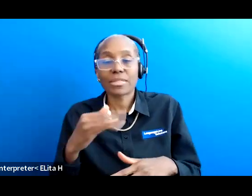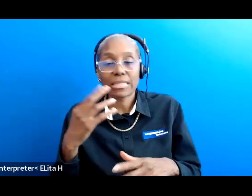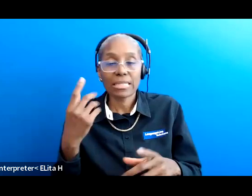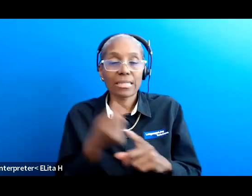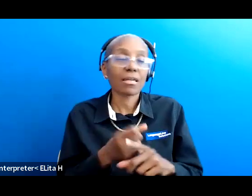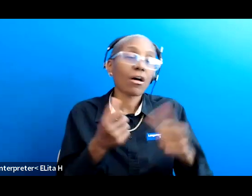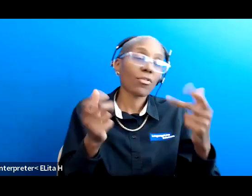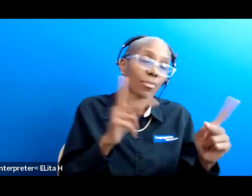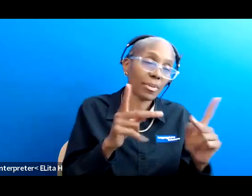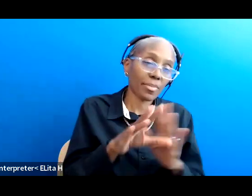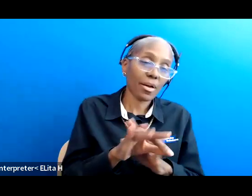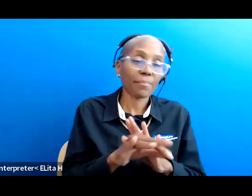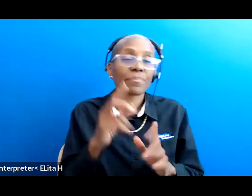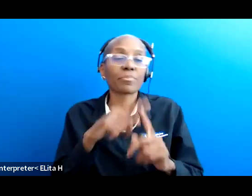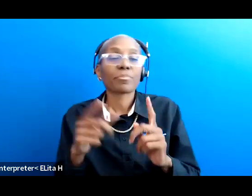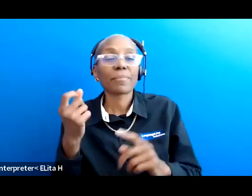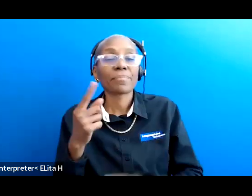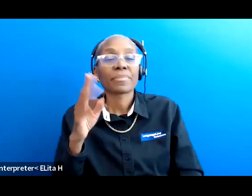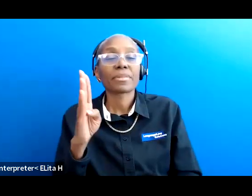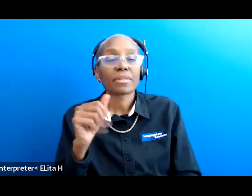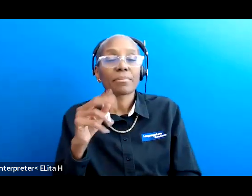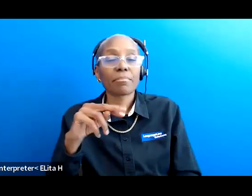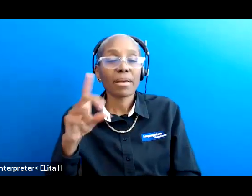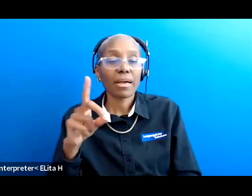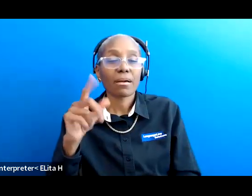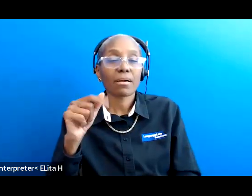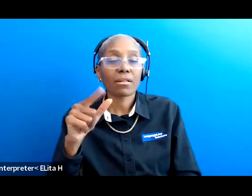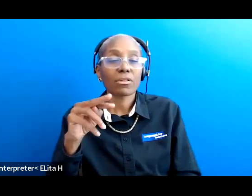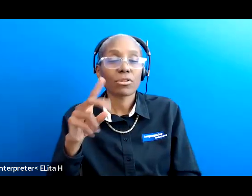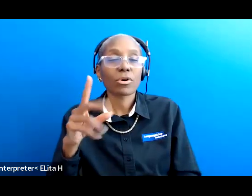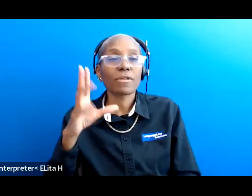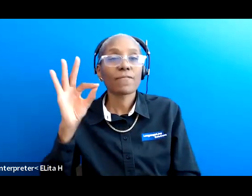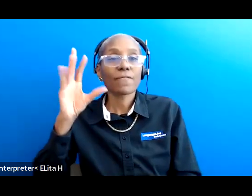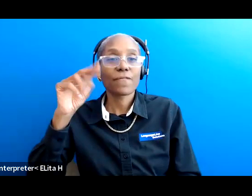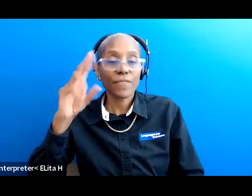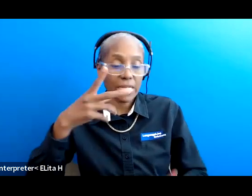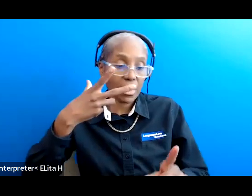The nice thing about the Baclofen is it works locally. So if you have it injected into your leg, it's only going to